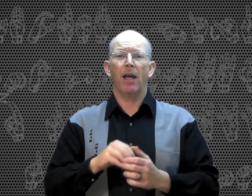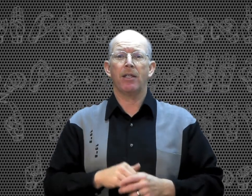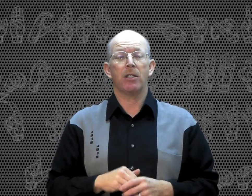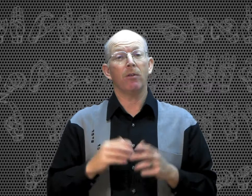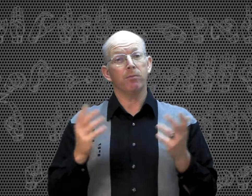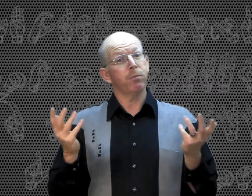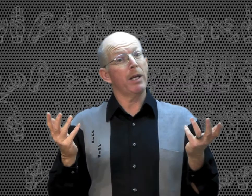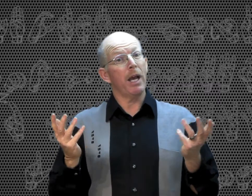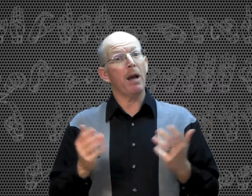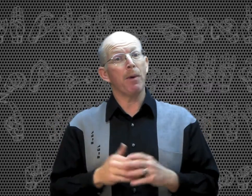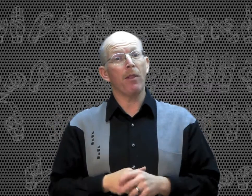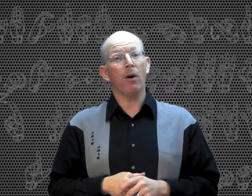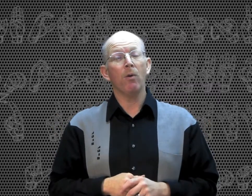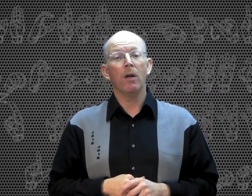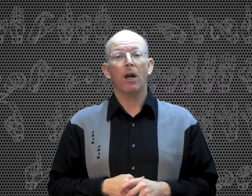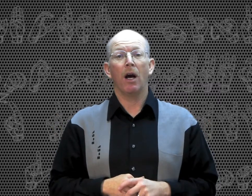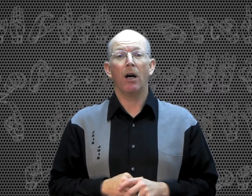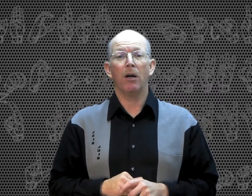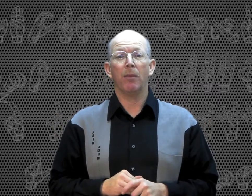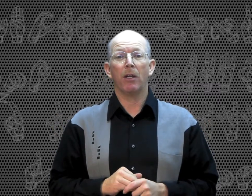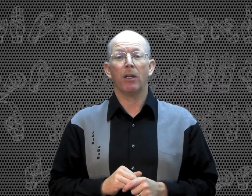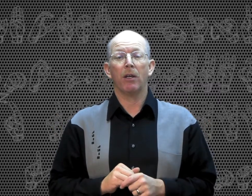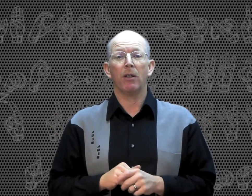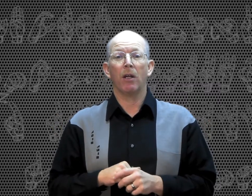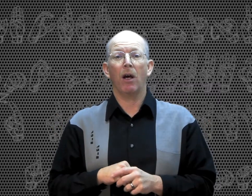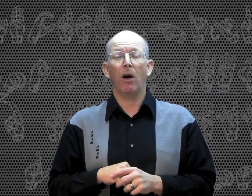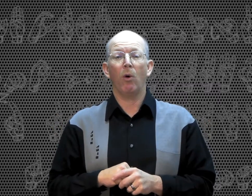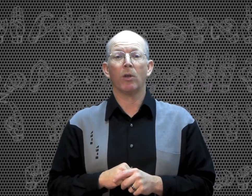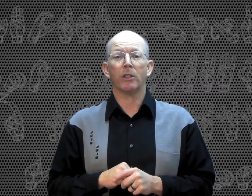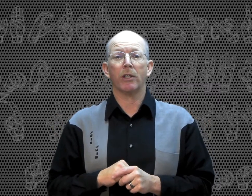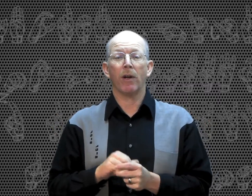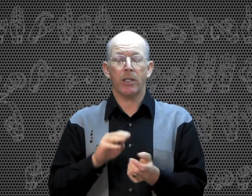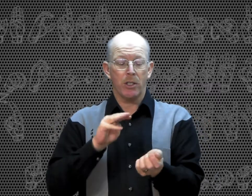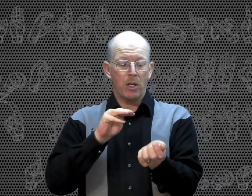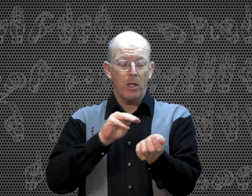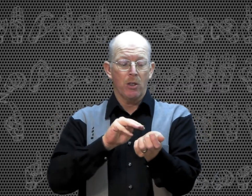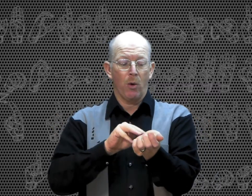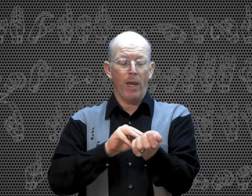It is still pretty common though among the older generation.